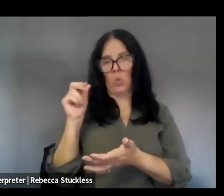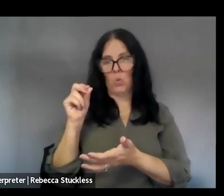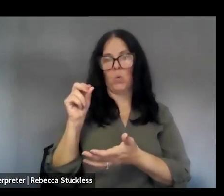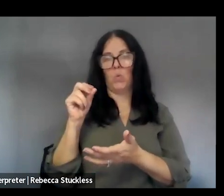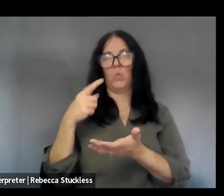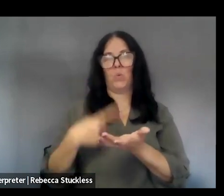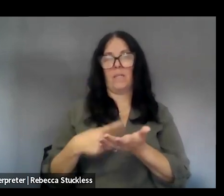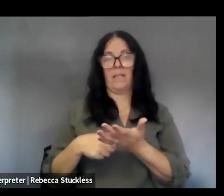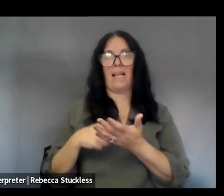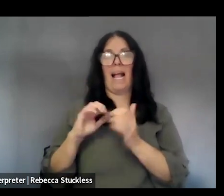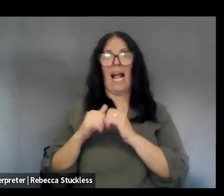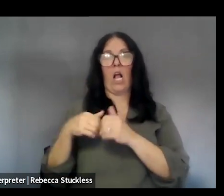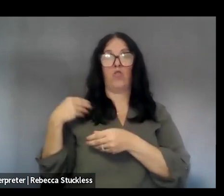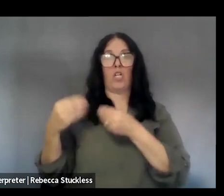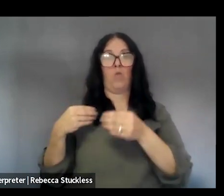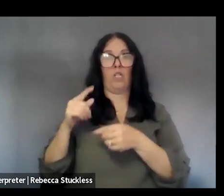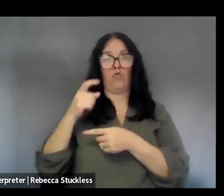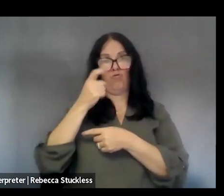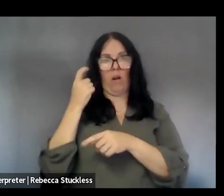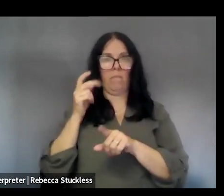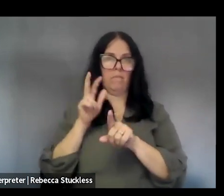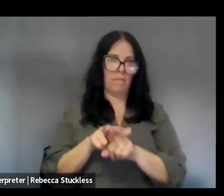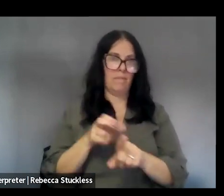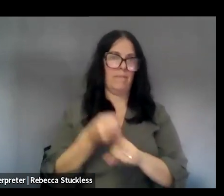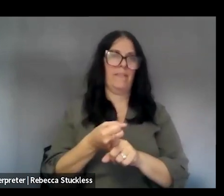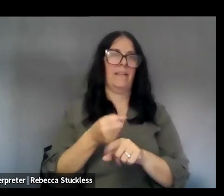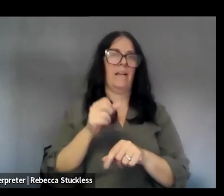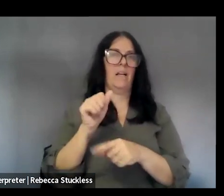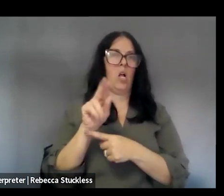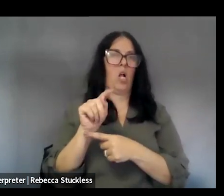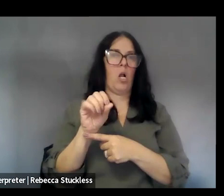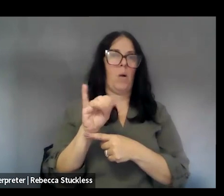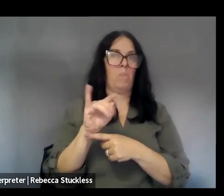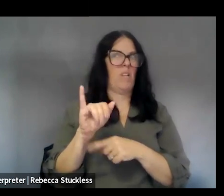and the development of autoimmunity so, but only very briefly, but that's how that's related to my